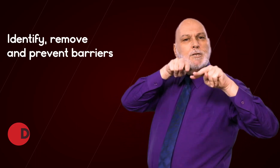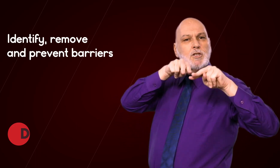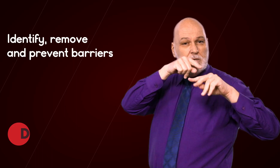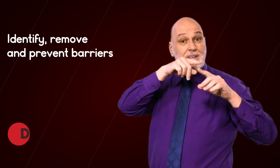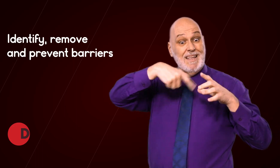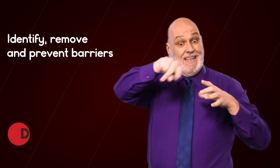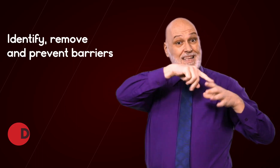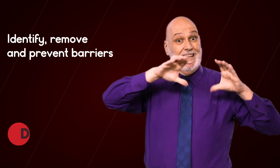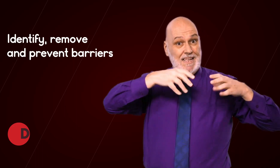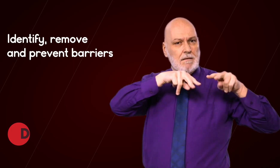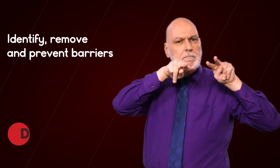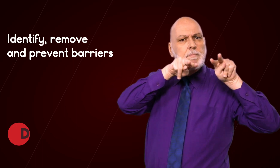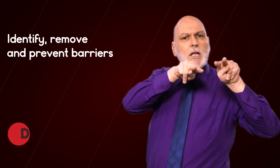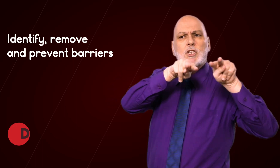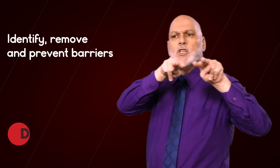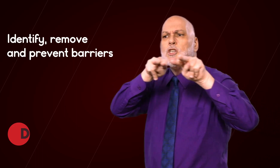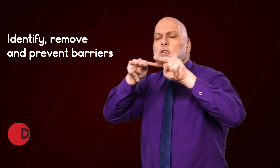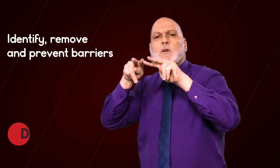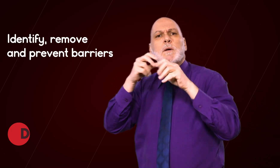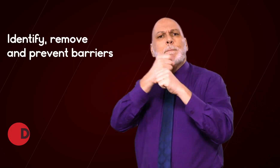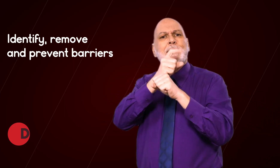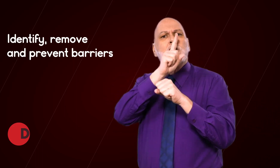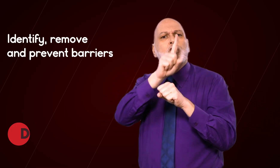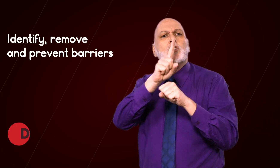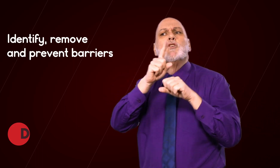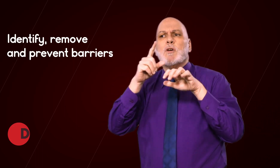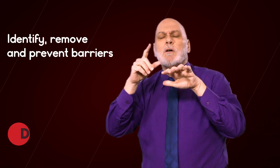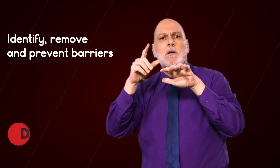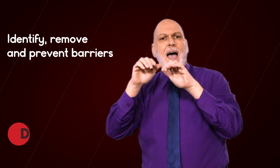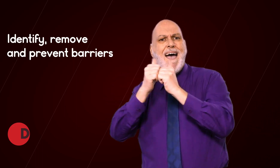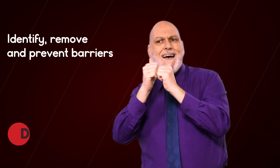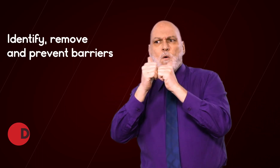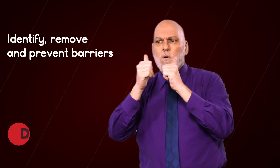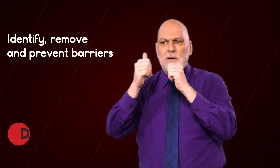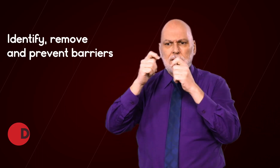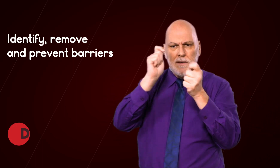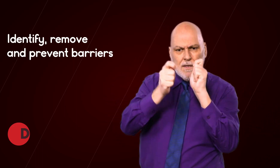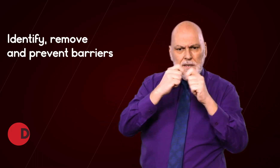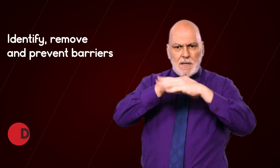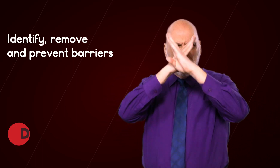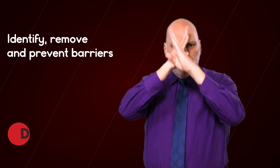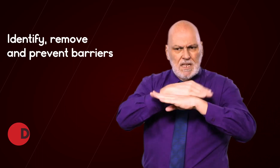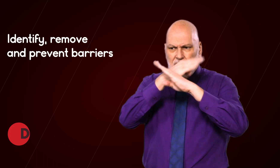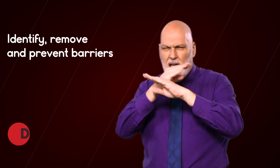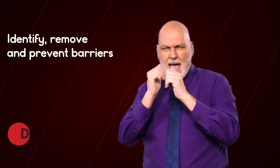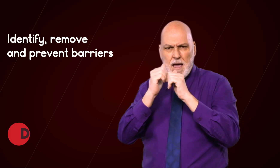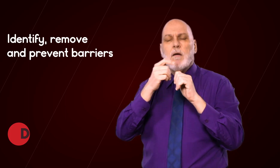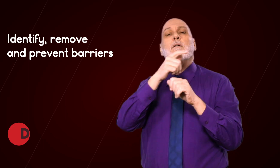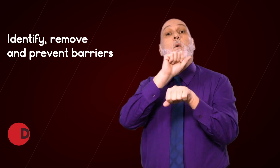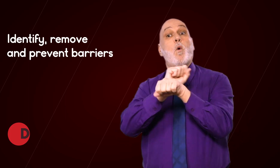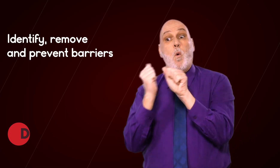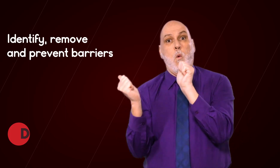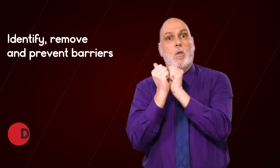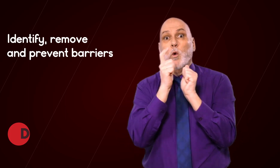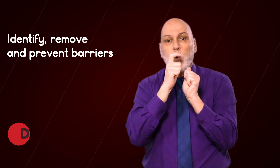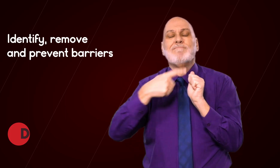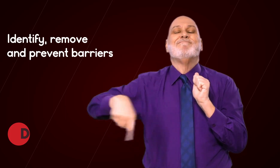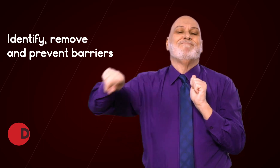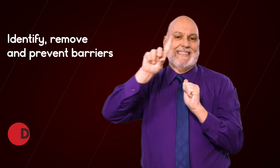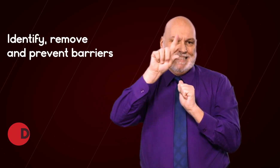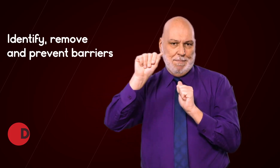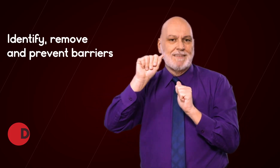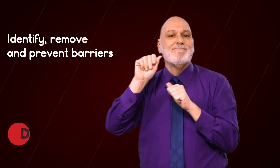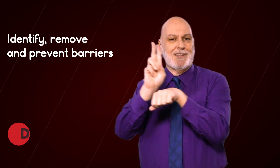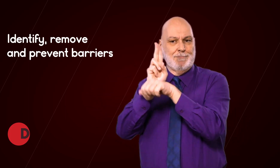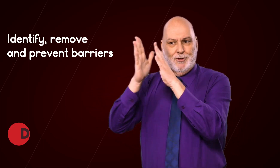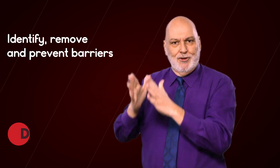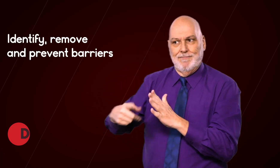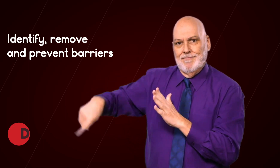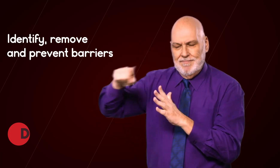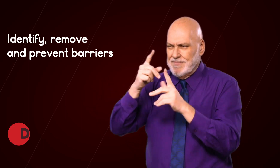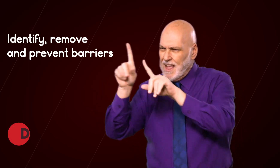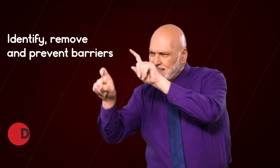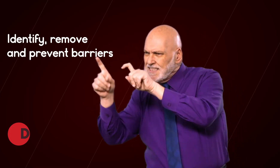Some provinces may opt to open a Disability office to monitor and